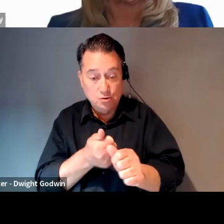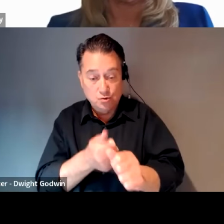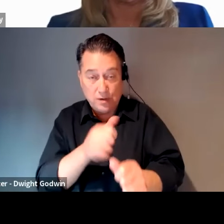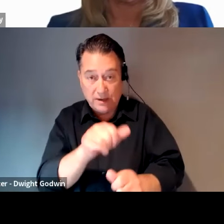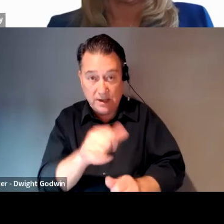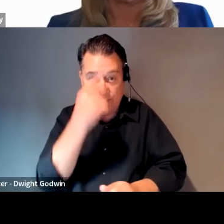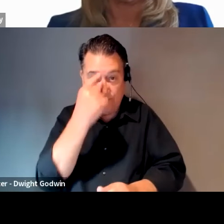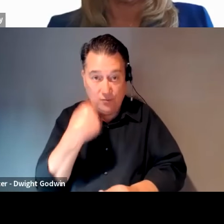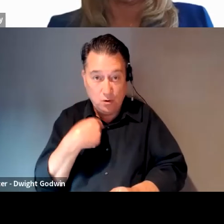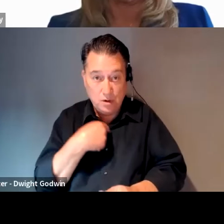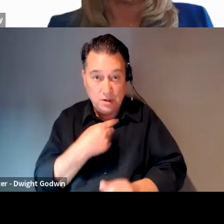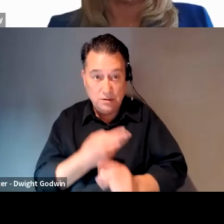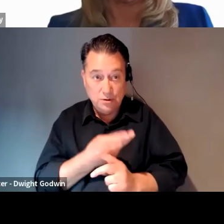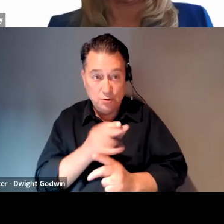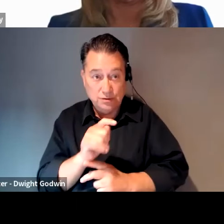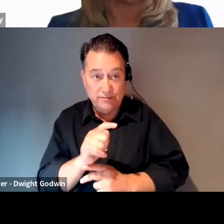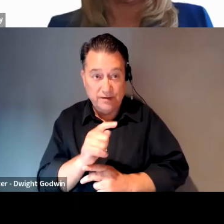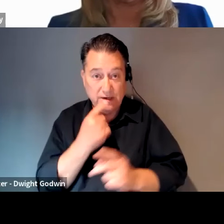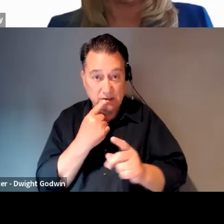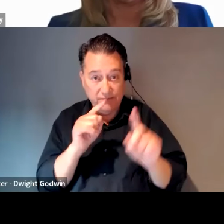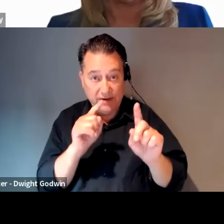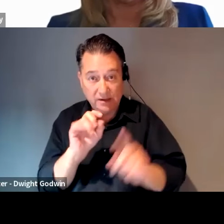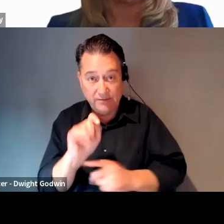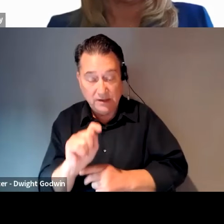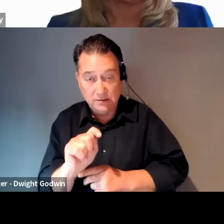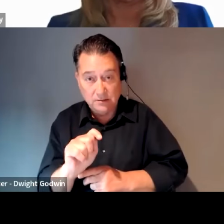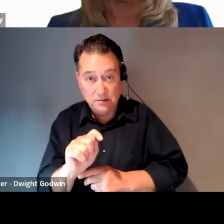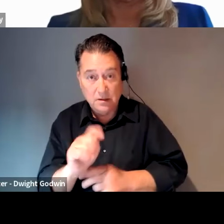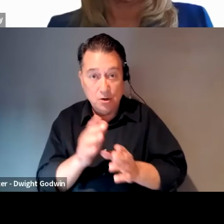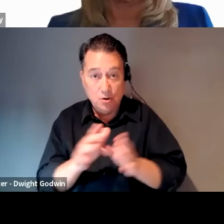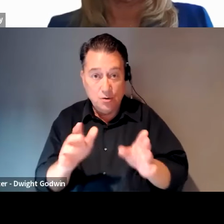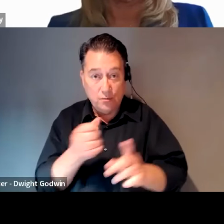the use of it, the effect of that, and the overall impact on families.